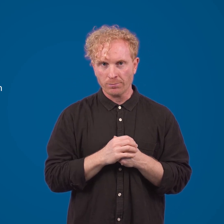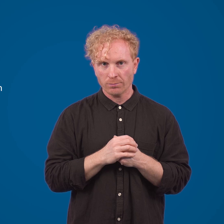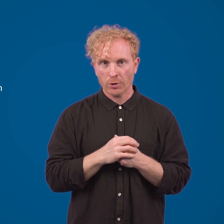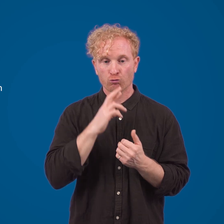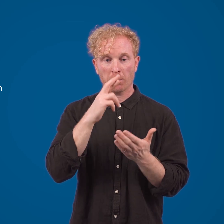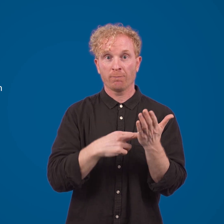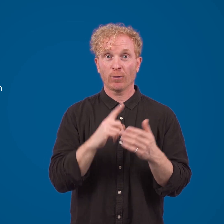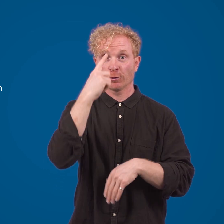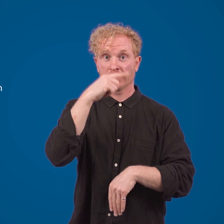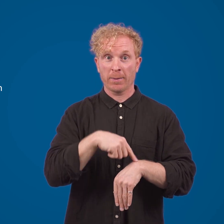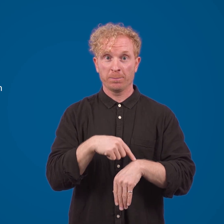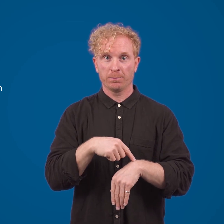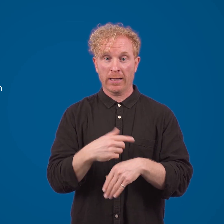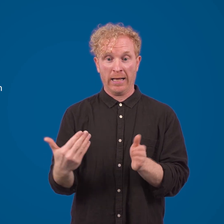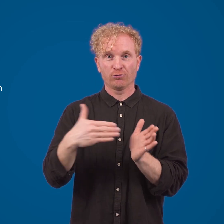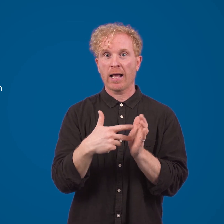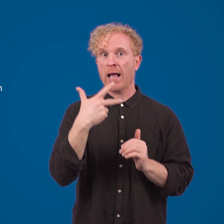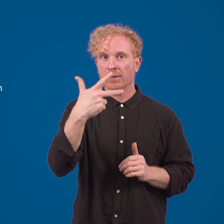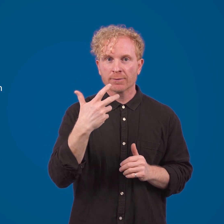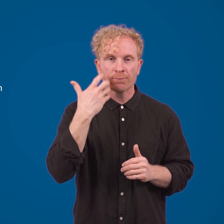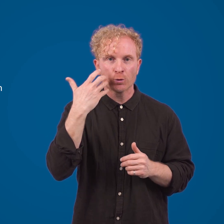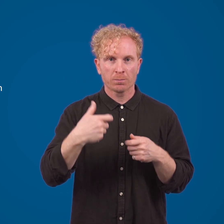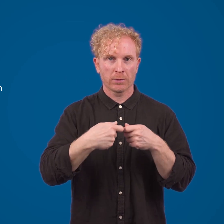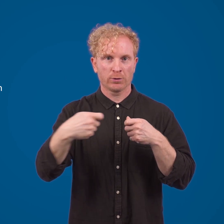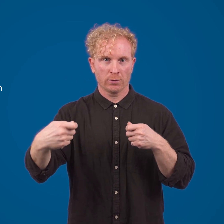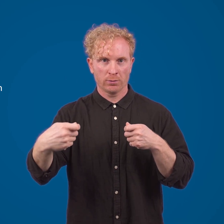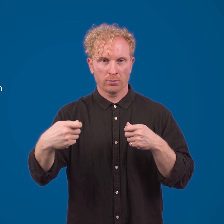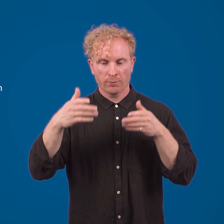Report for the first time on 8 future measures